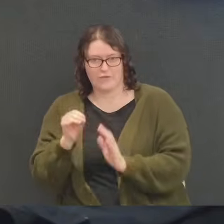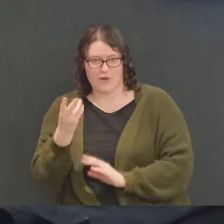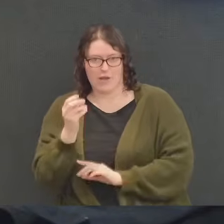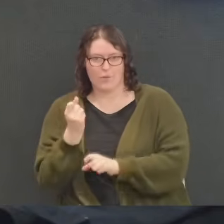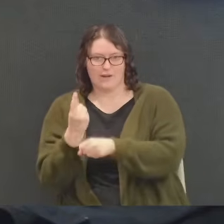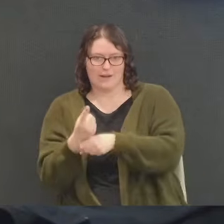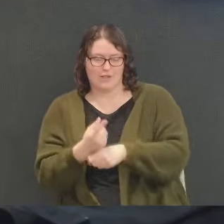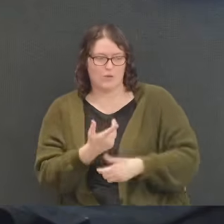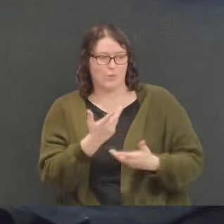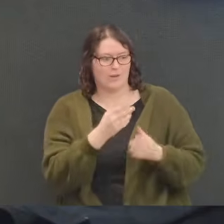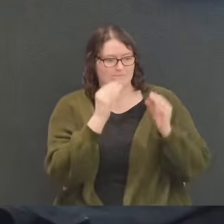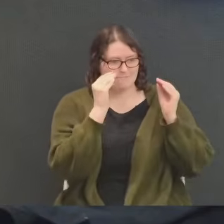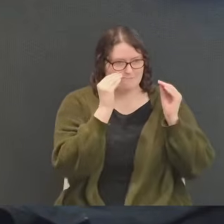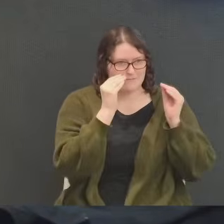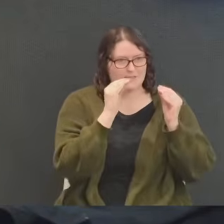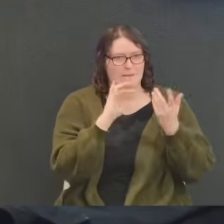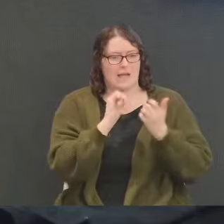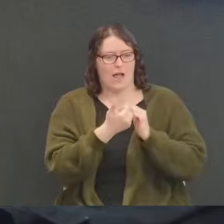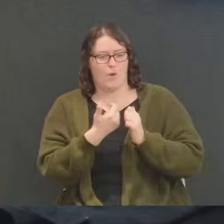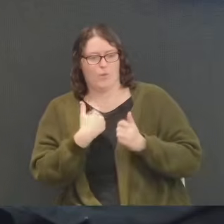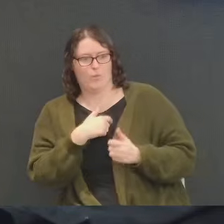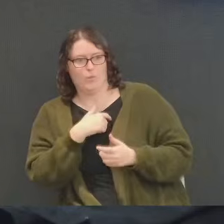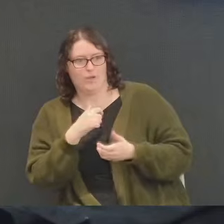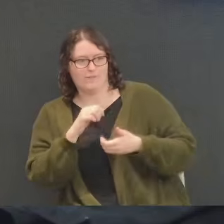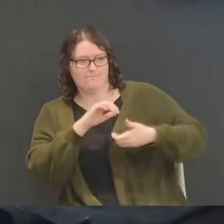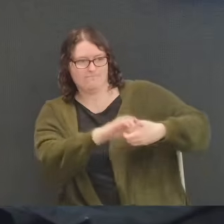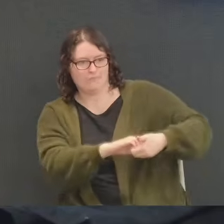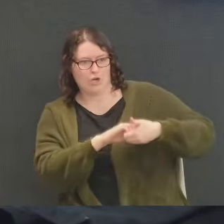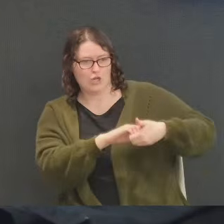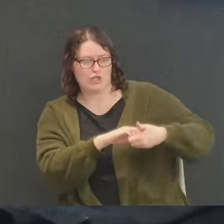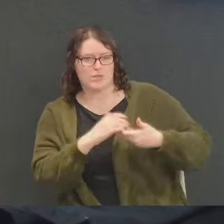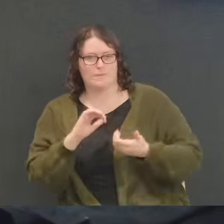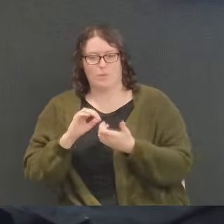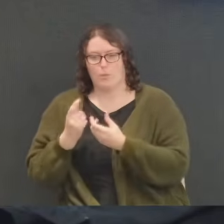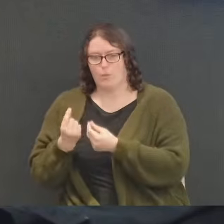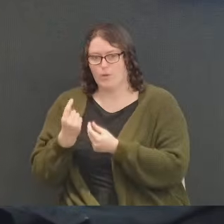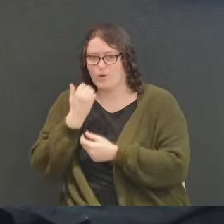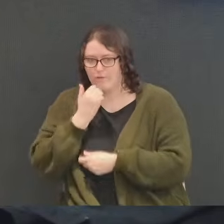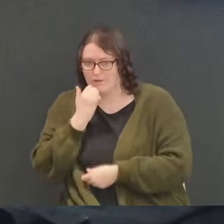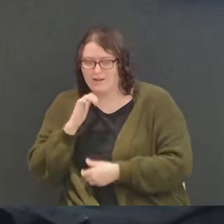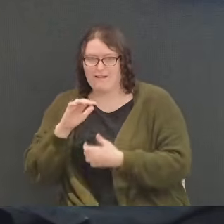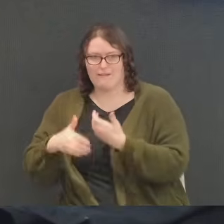the work we do, the partnership between the counties and the state of Ohio and how it has